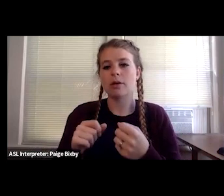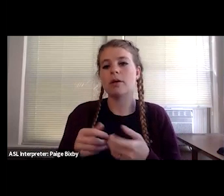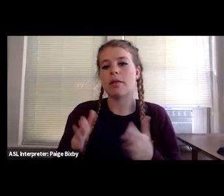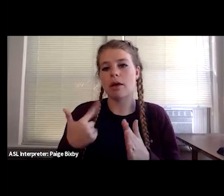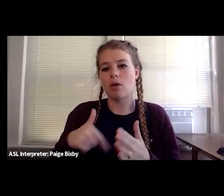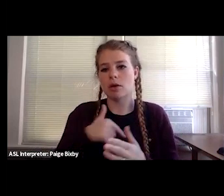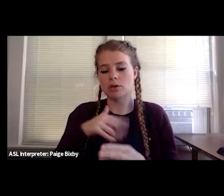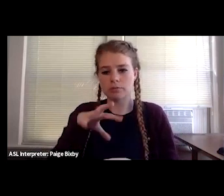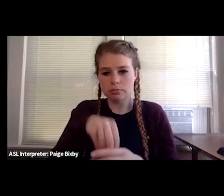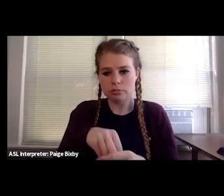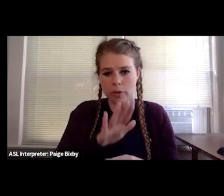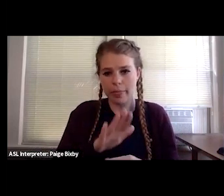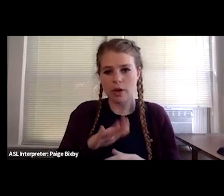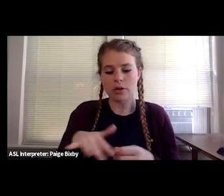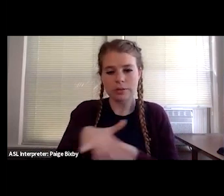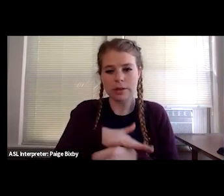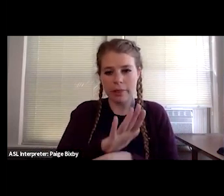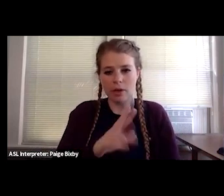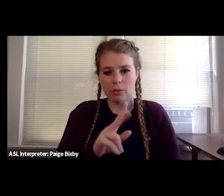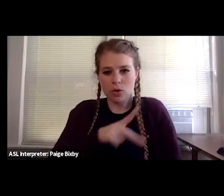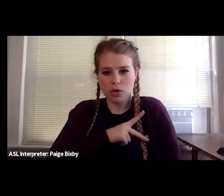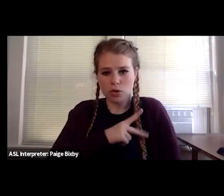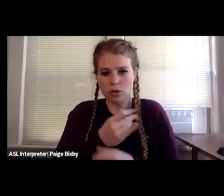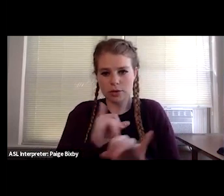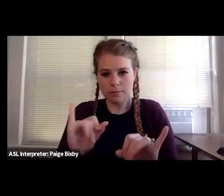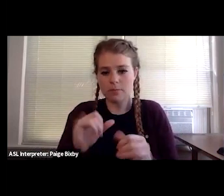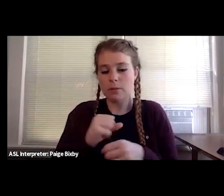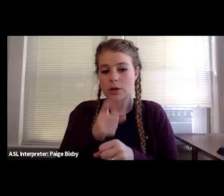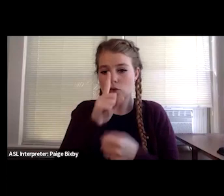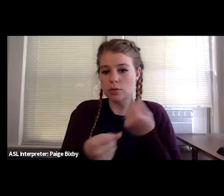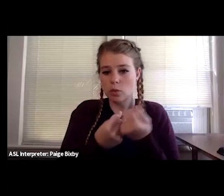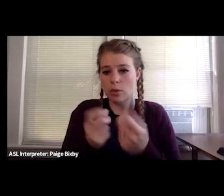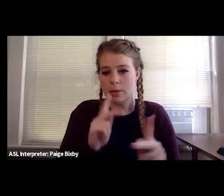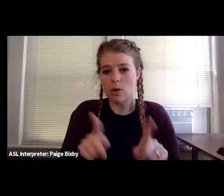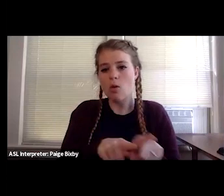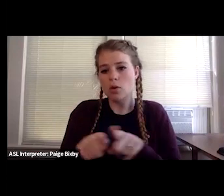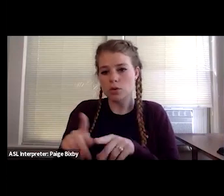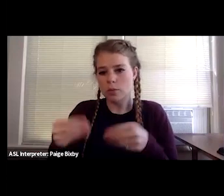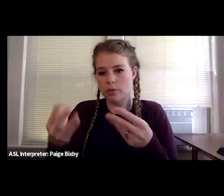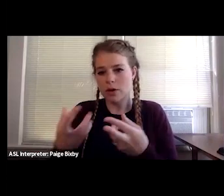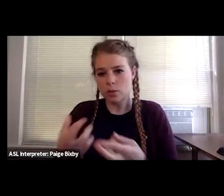and their own personal autonomy, and making sure that we're supporting people but also providing them the resources, you know, to make sure that they're getting